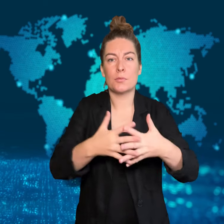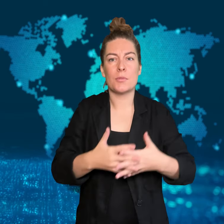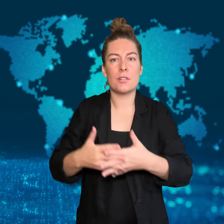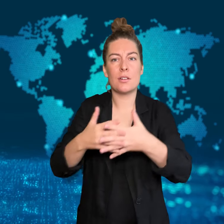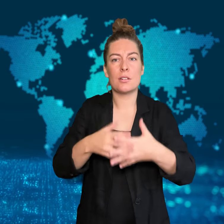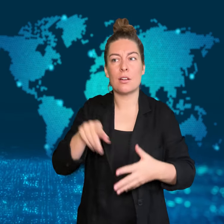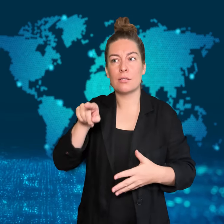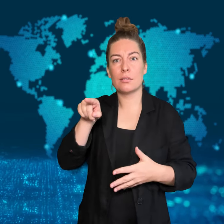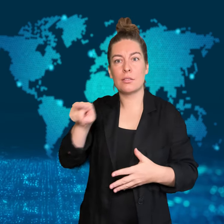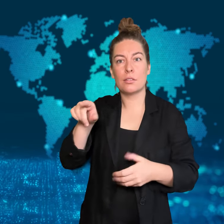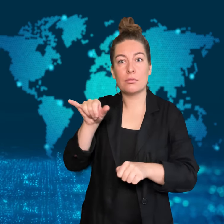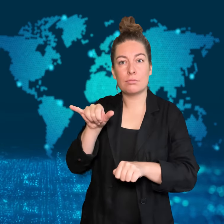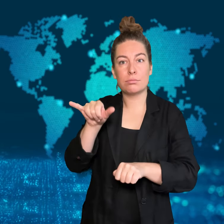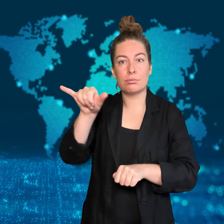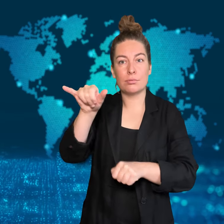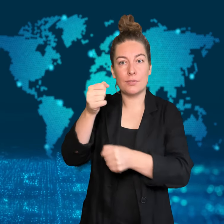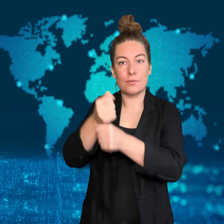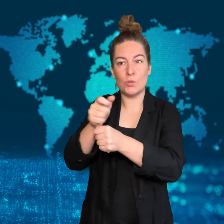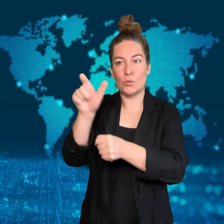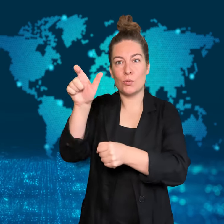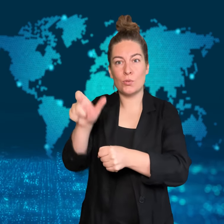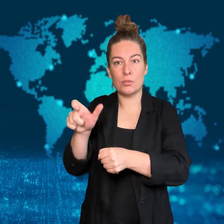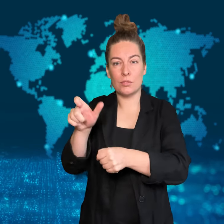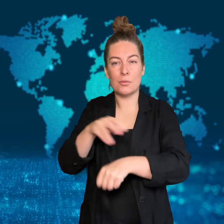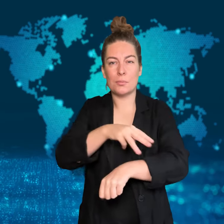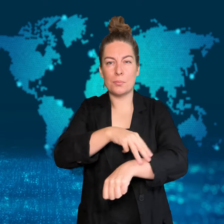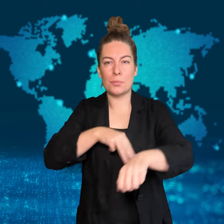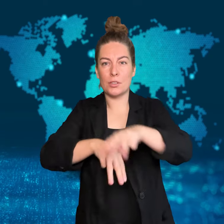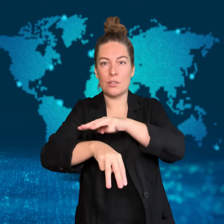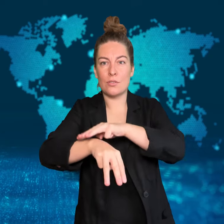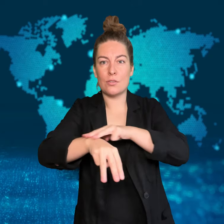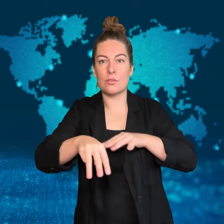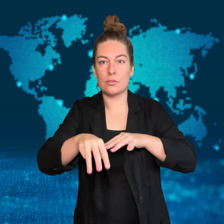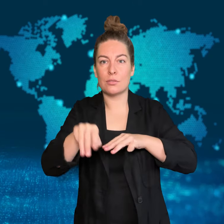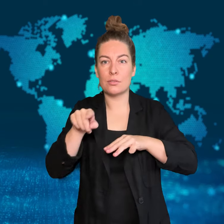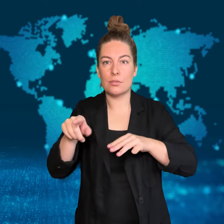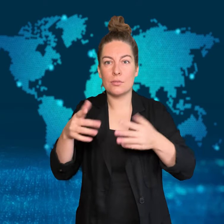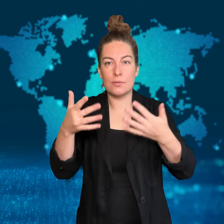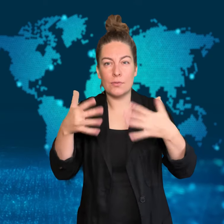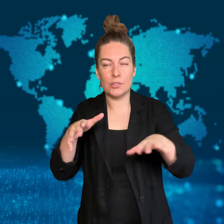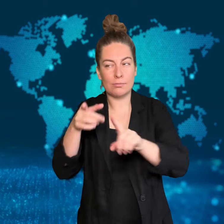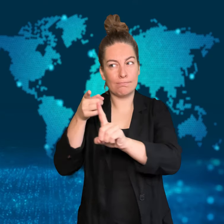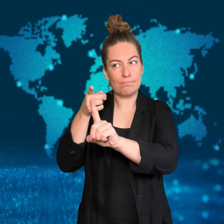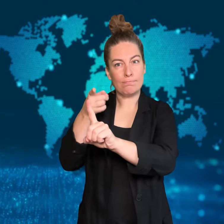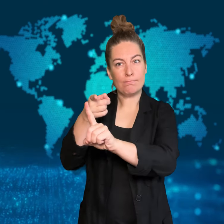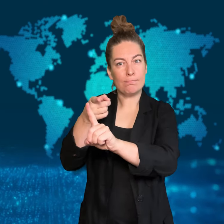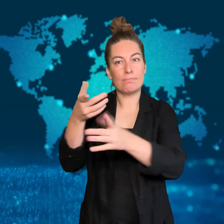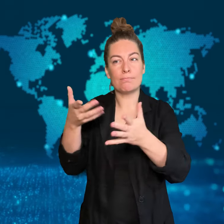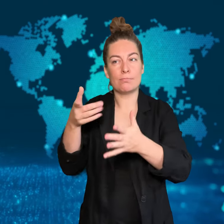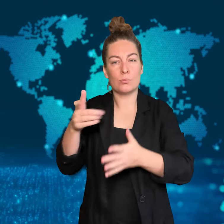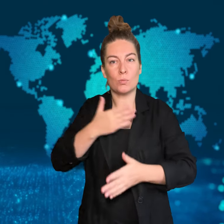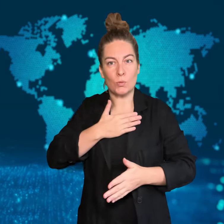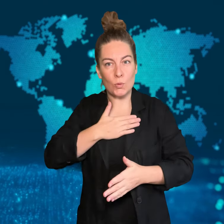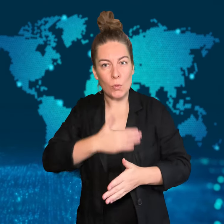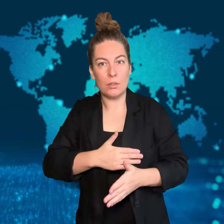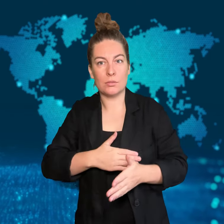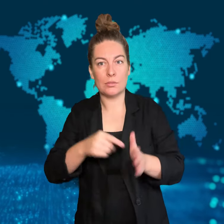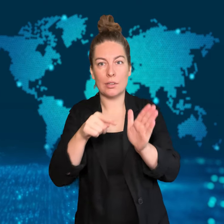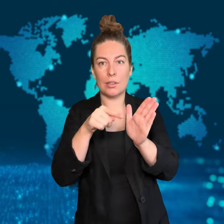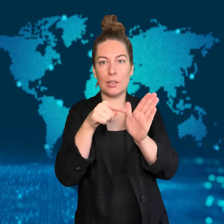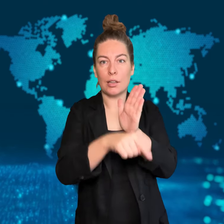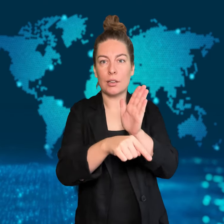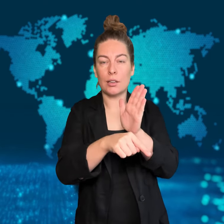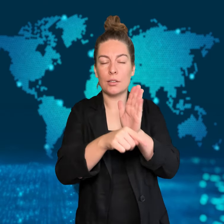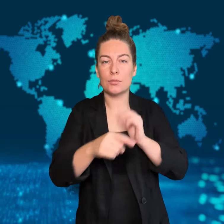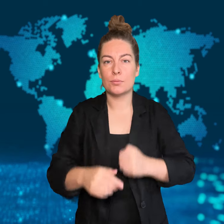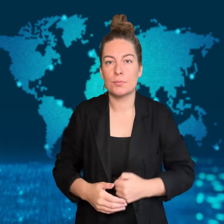Pilot charged with attempted murder